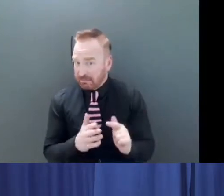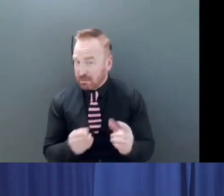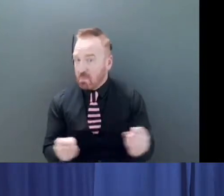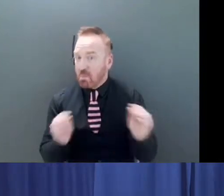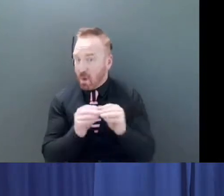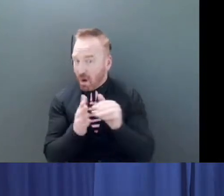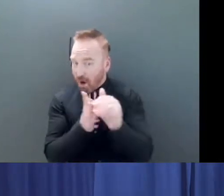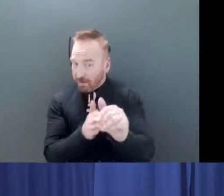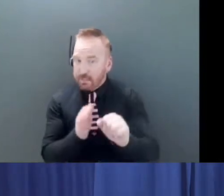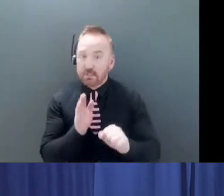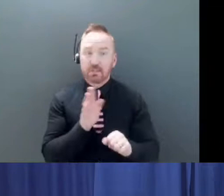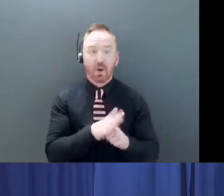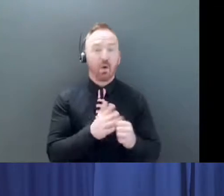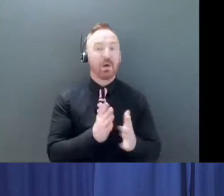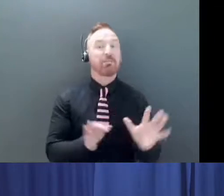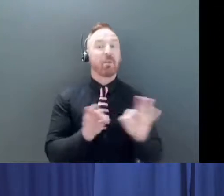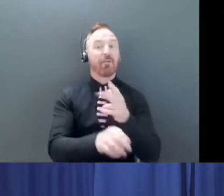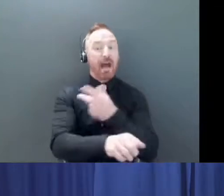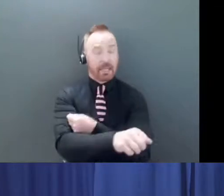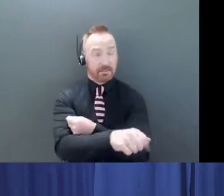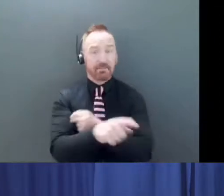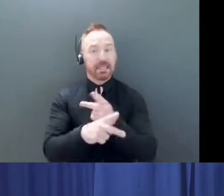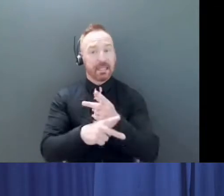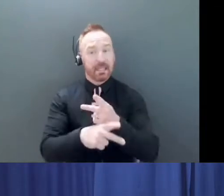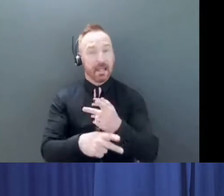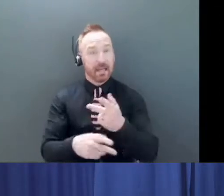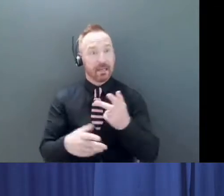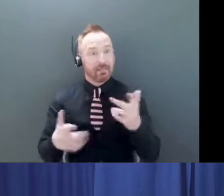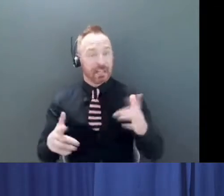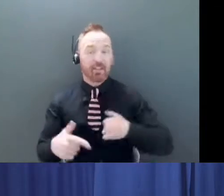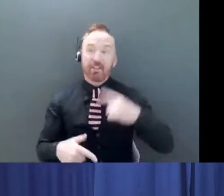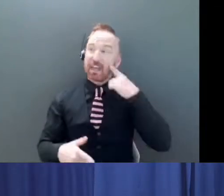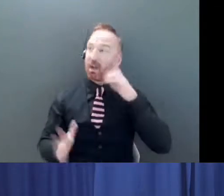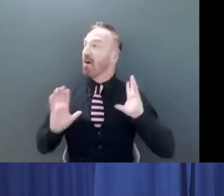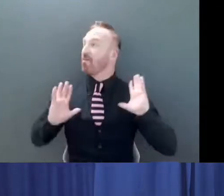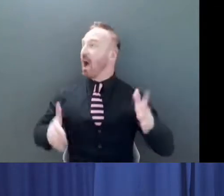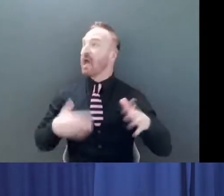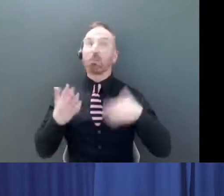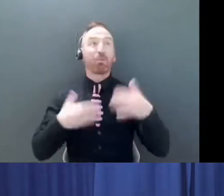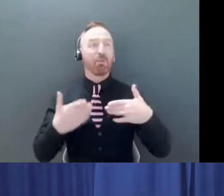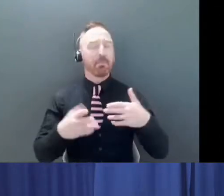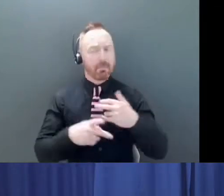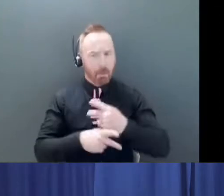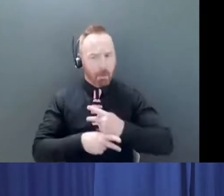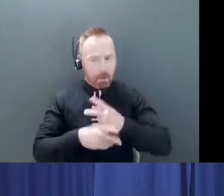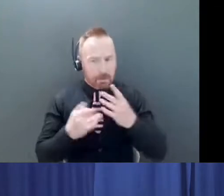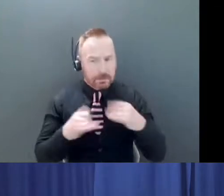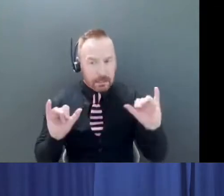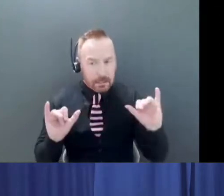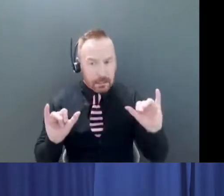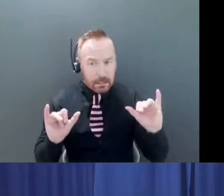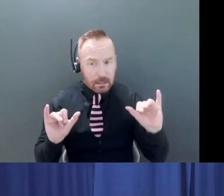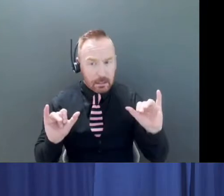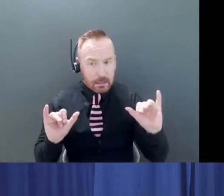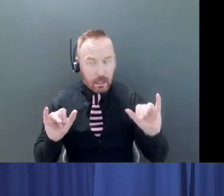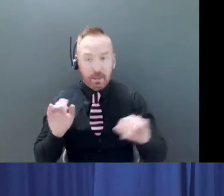the delta virus behaves and what kind of impact it will have in the provinces.